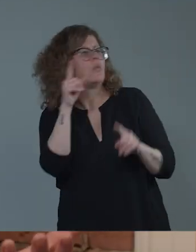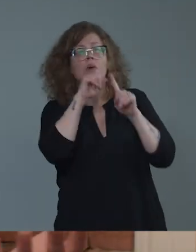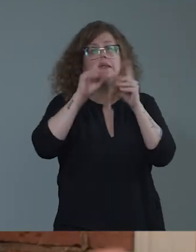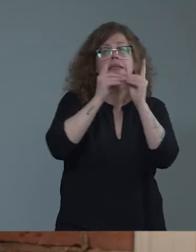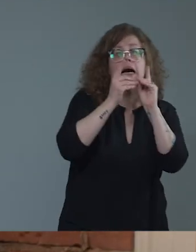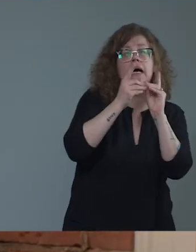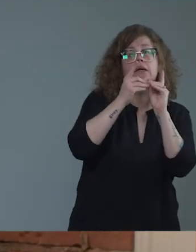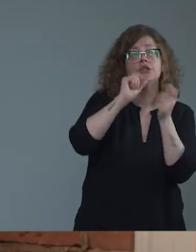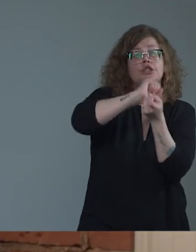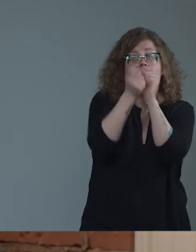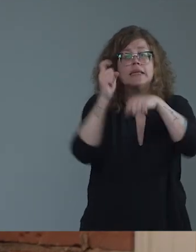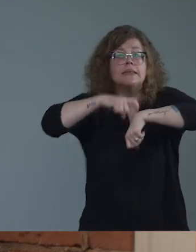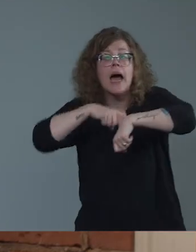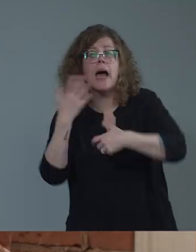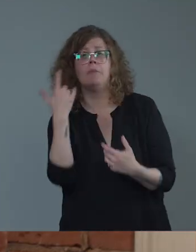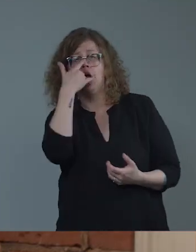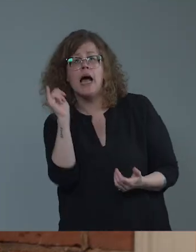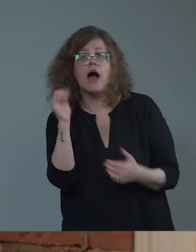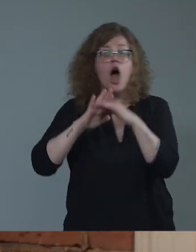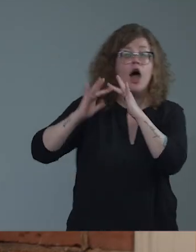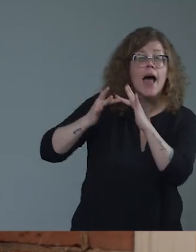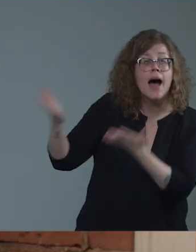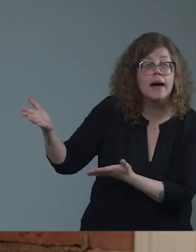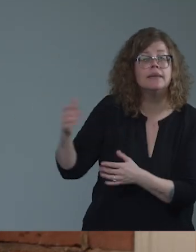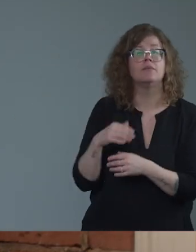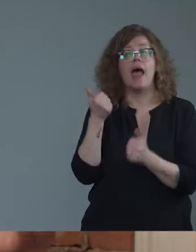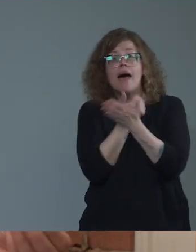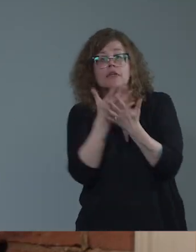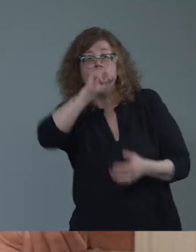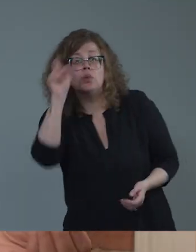change the light bulb? Are there batteries that need to be replaced? What do we do with